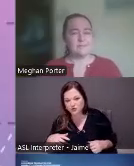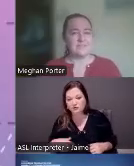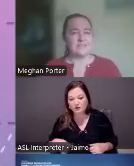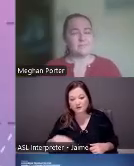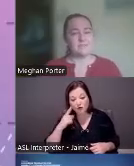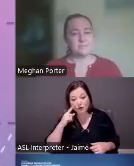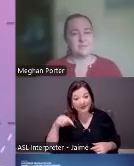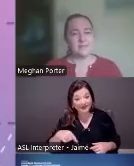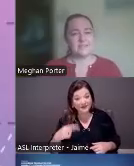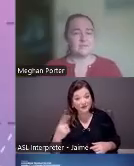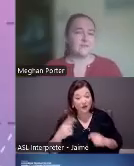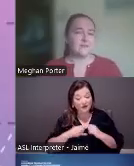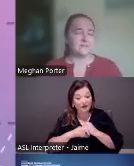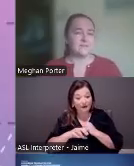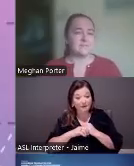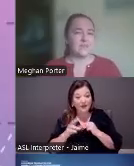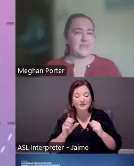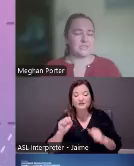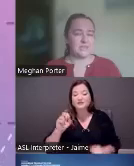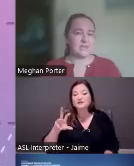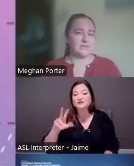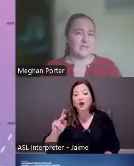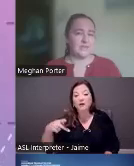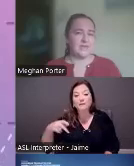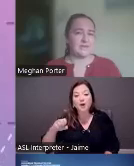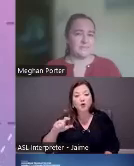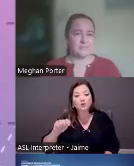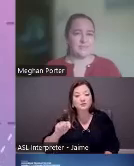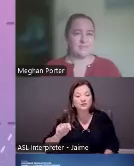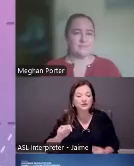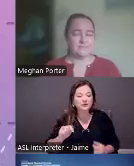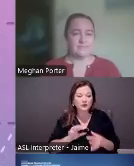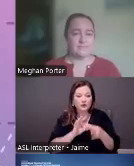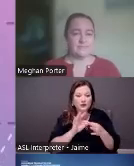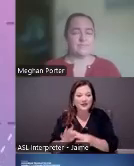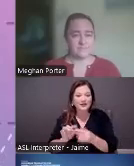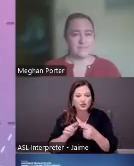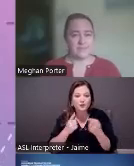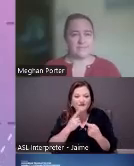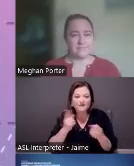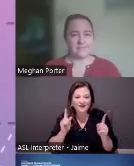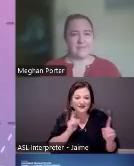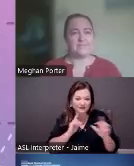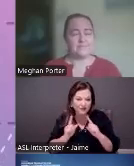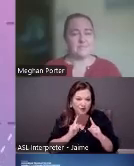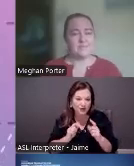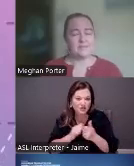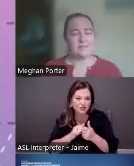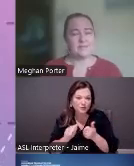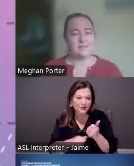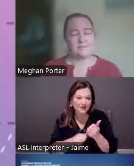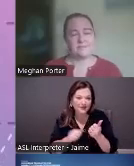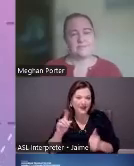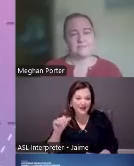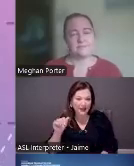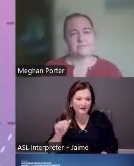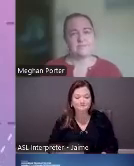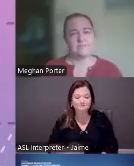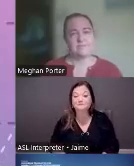the stock posts were related to effective communication under the ADA. Got it. And I know that--